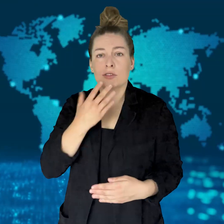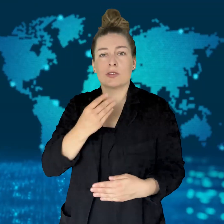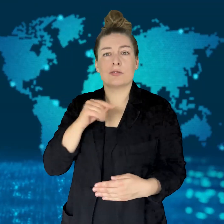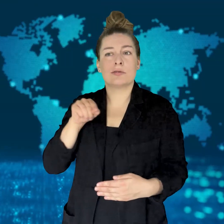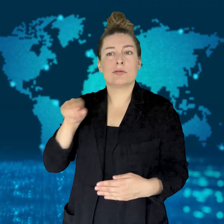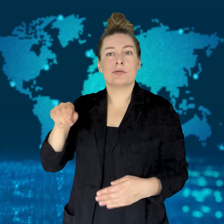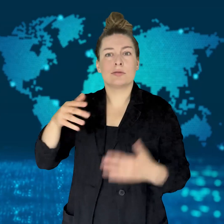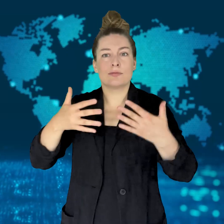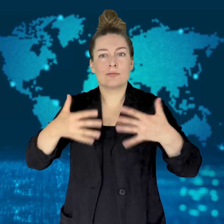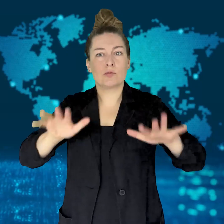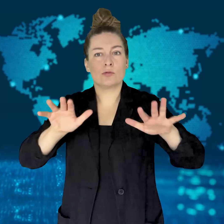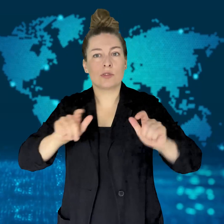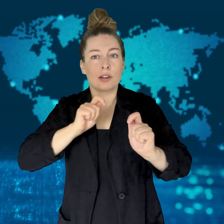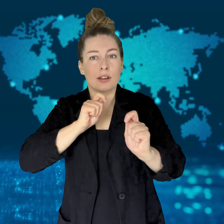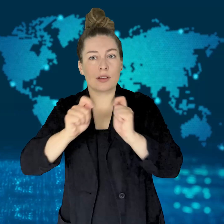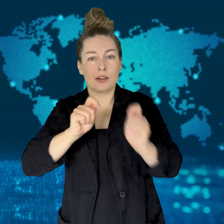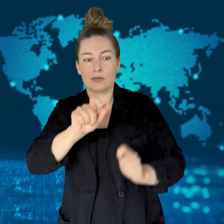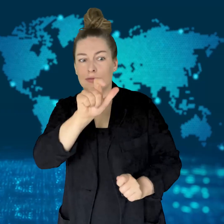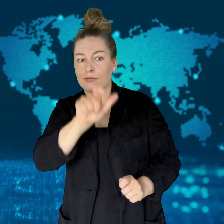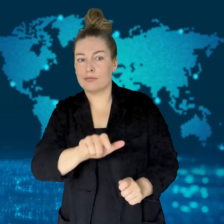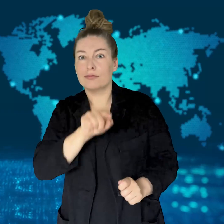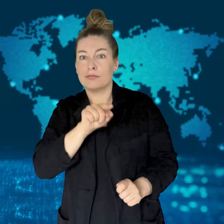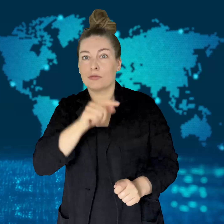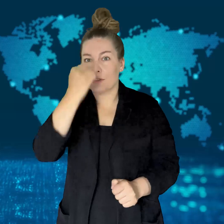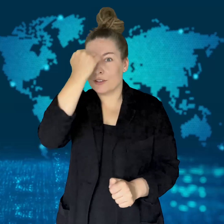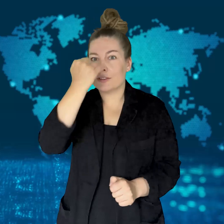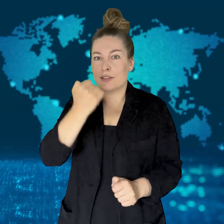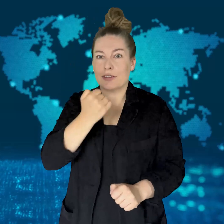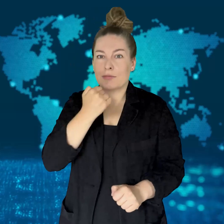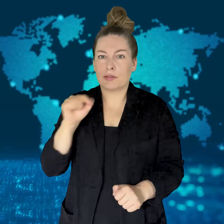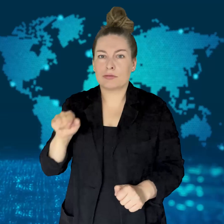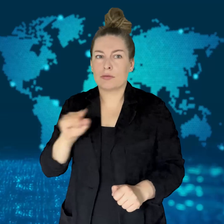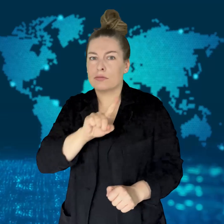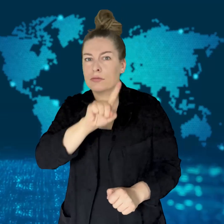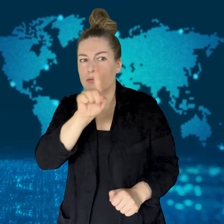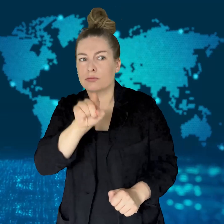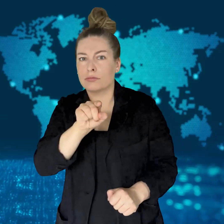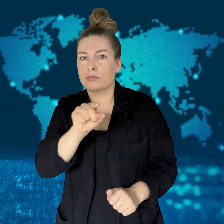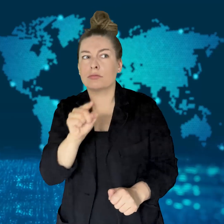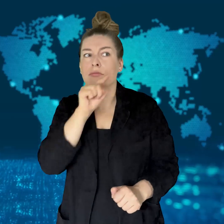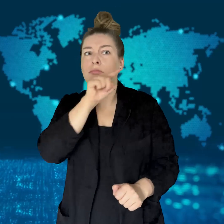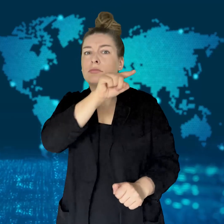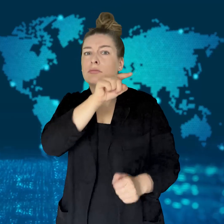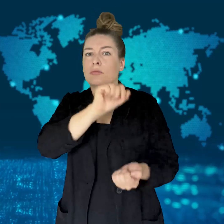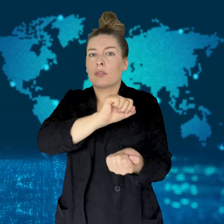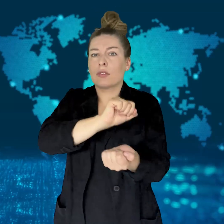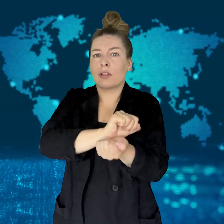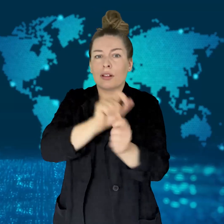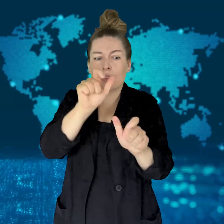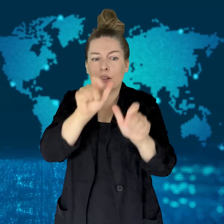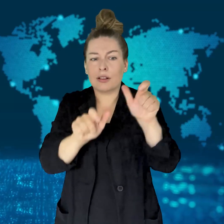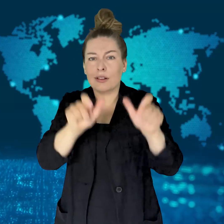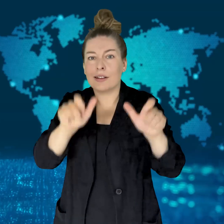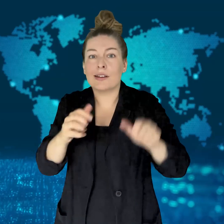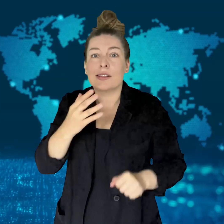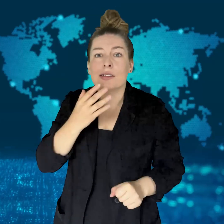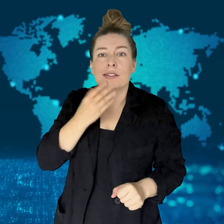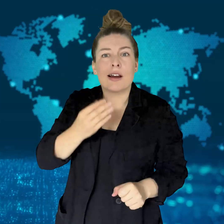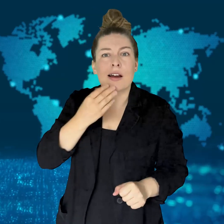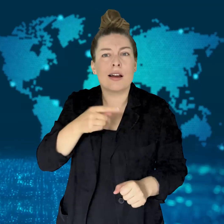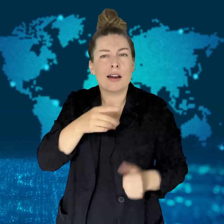[MONIKA]: A Hamas official said "No one has any idea"